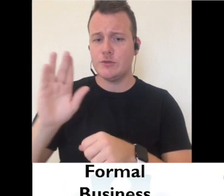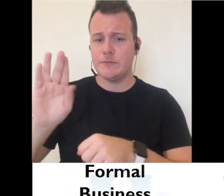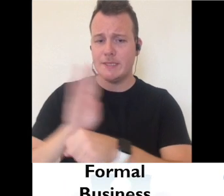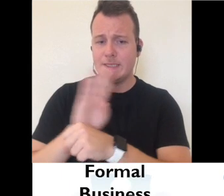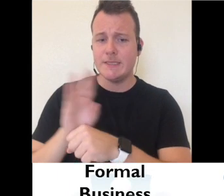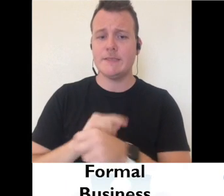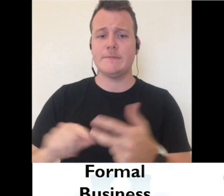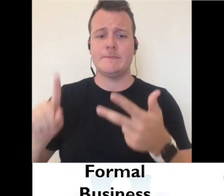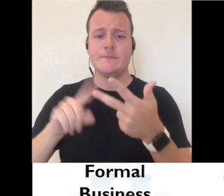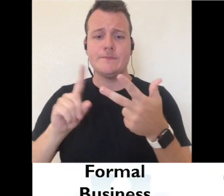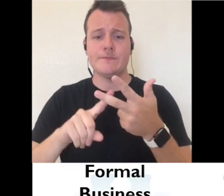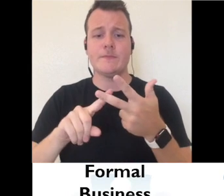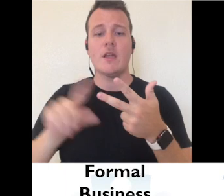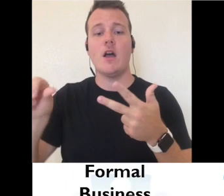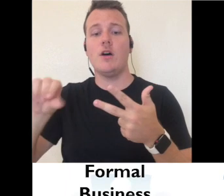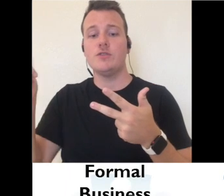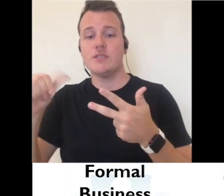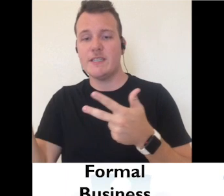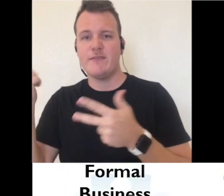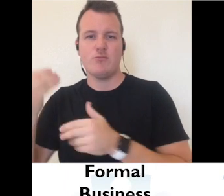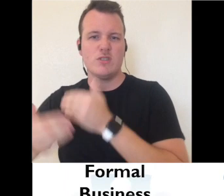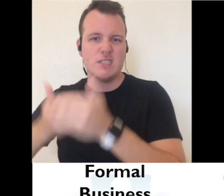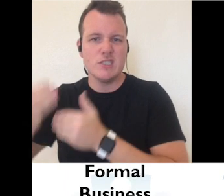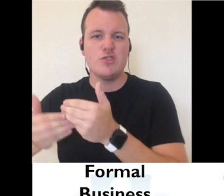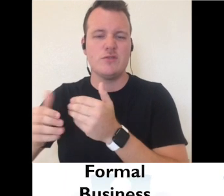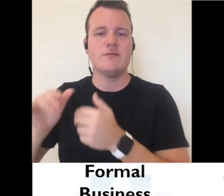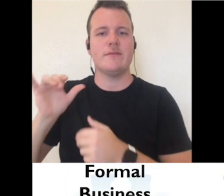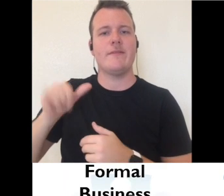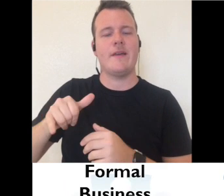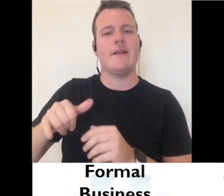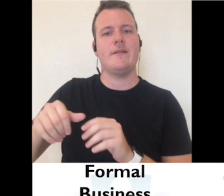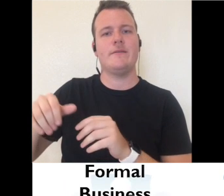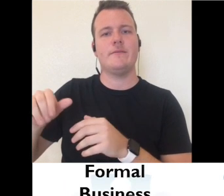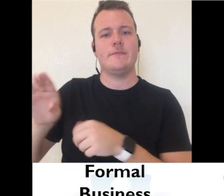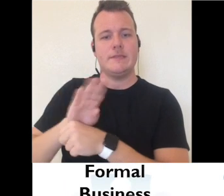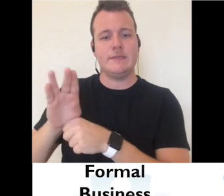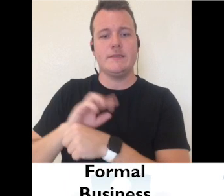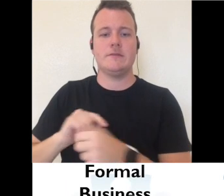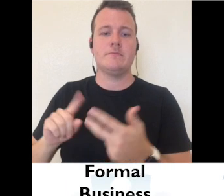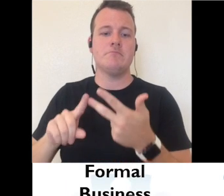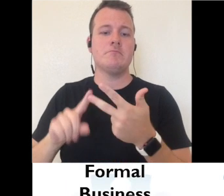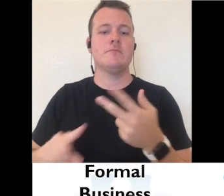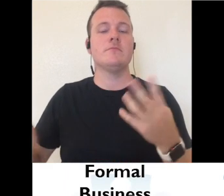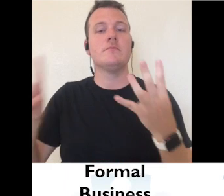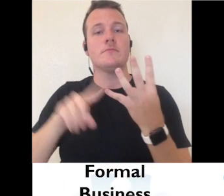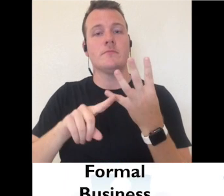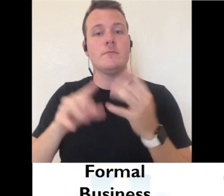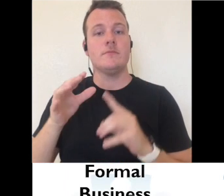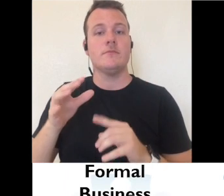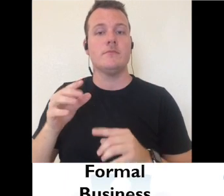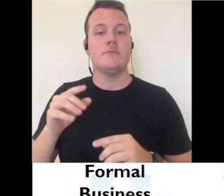considerations, and then you're gonna take an analysi,s summarize whichever your